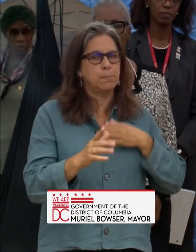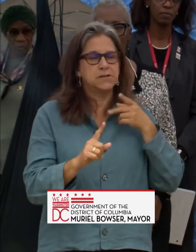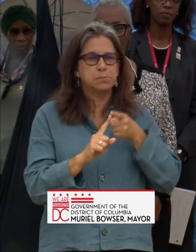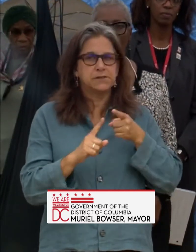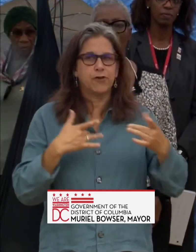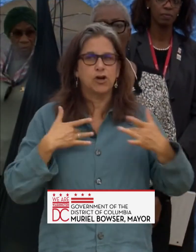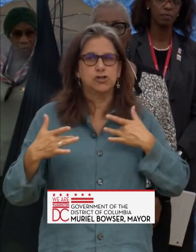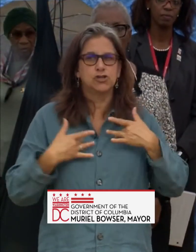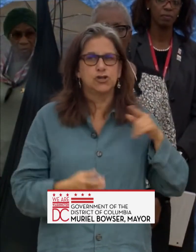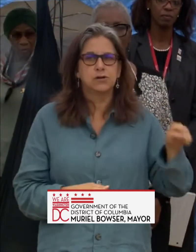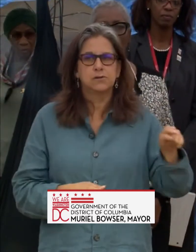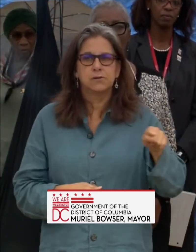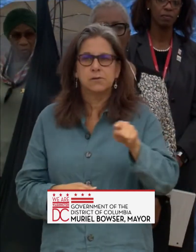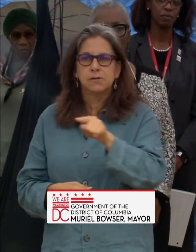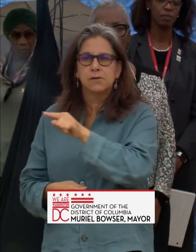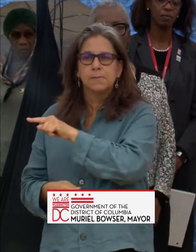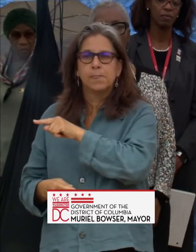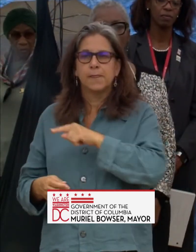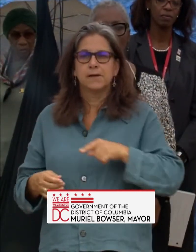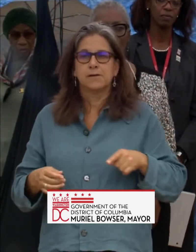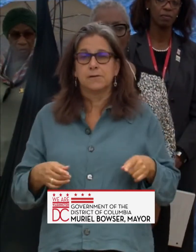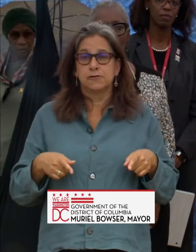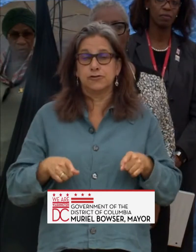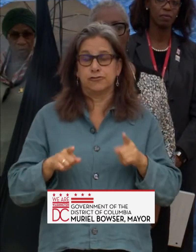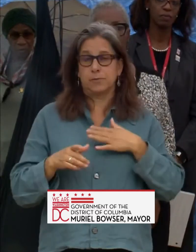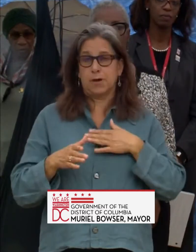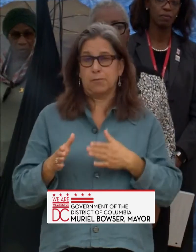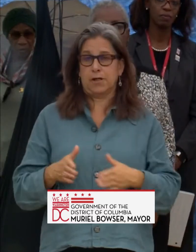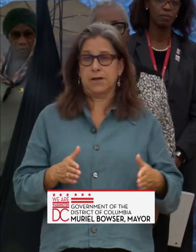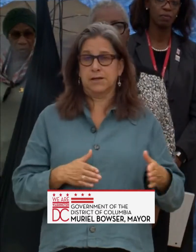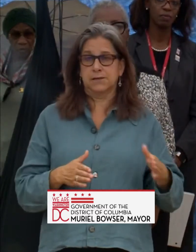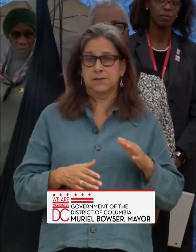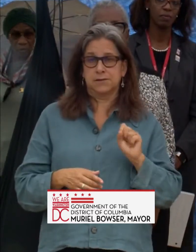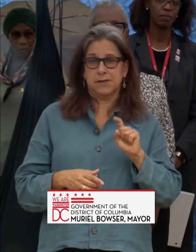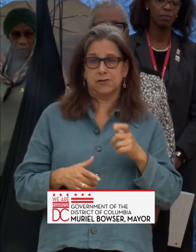HAPPENS DURING CONSTRUCTION, MAINTENANCE AND WE ARE FORMING